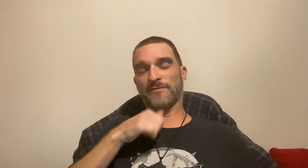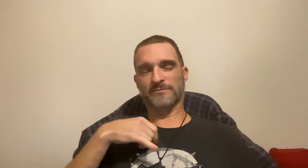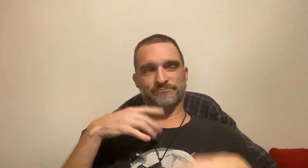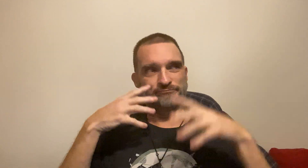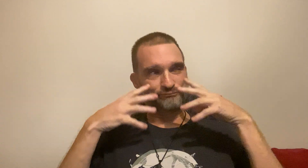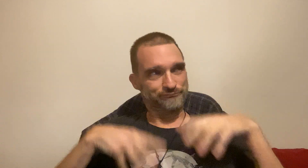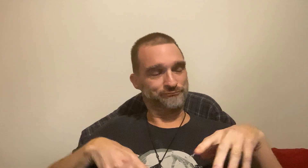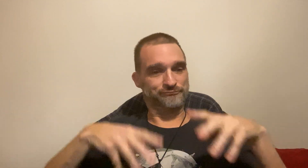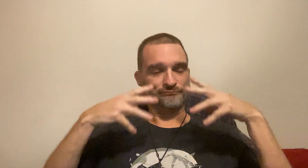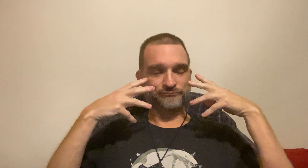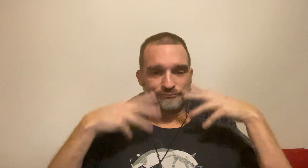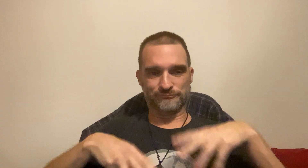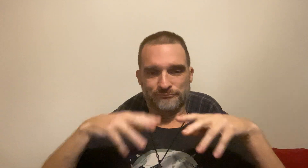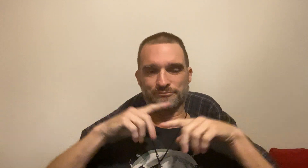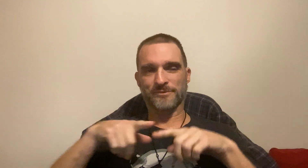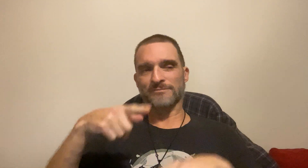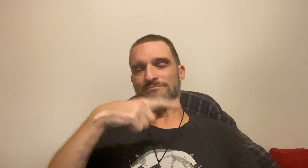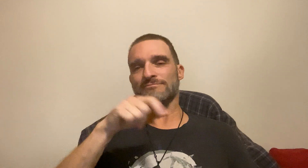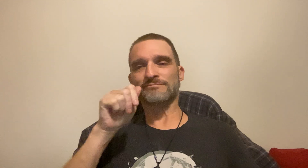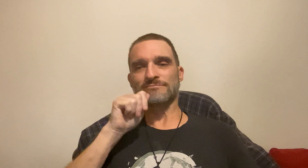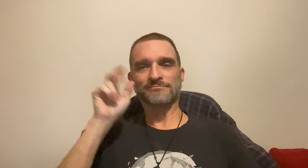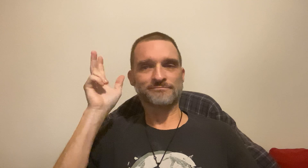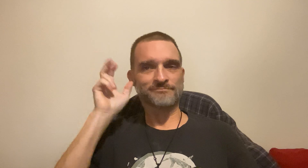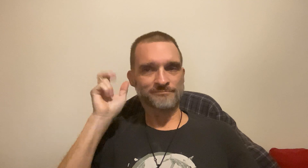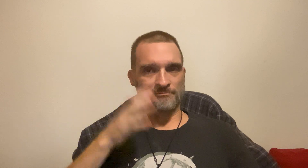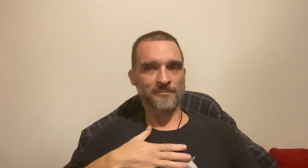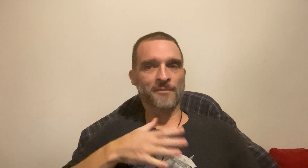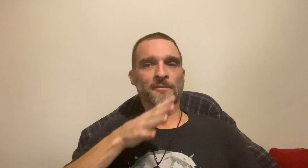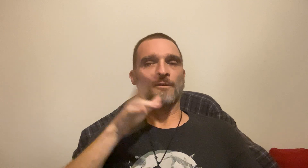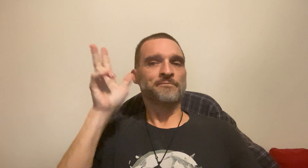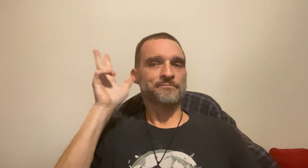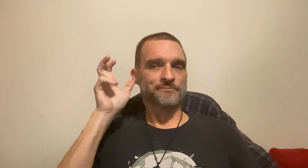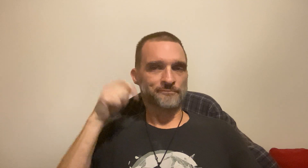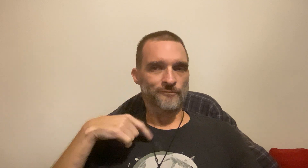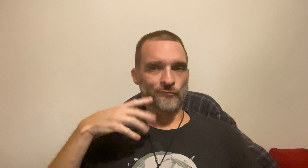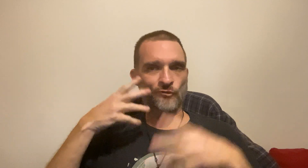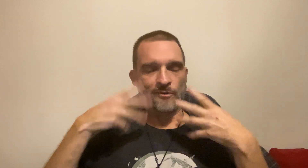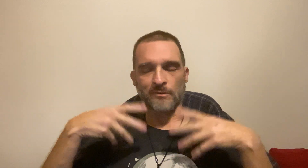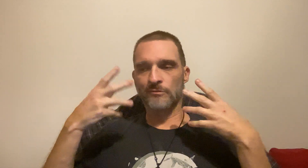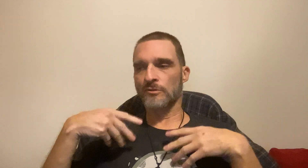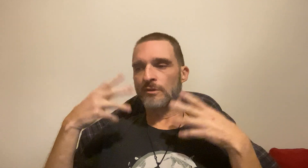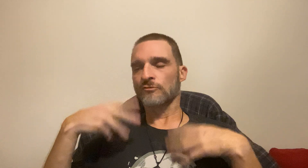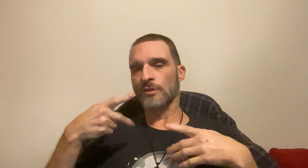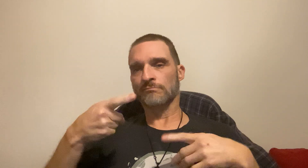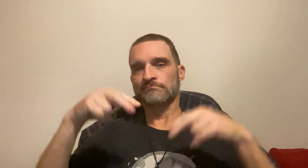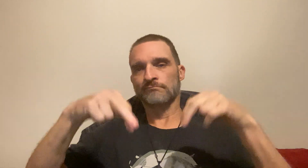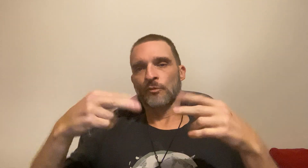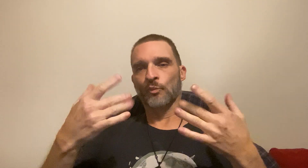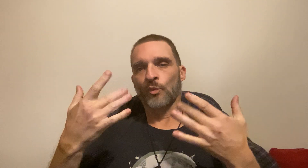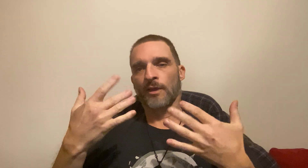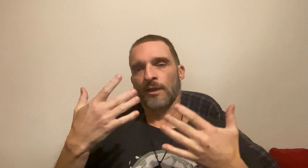I rather have my privacy while I was crying. But Allison could hear me and my mom heard me crying.